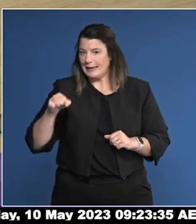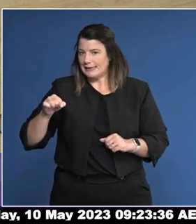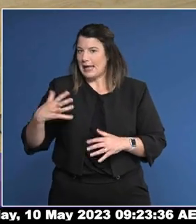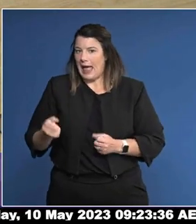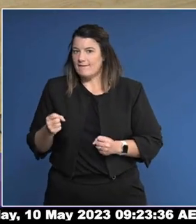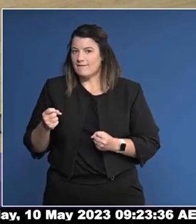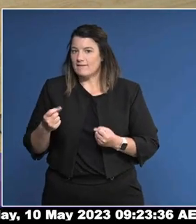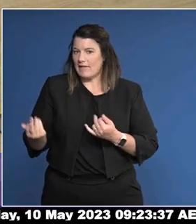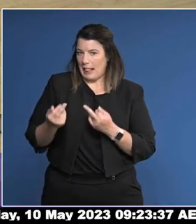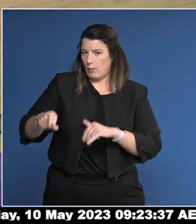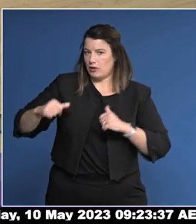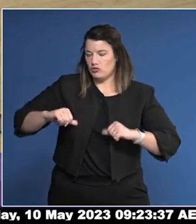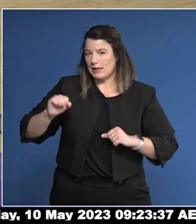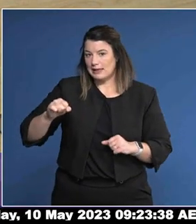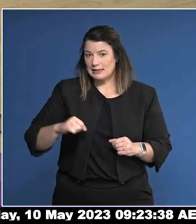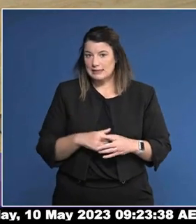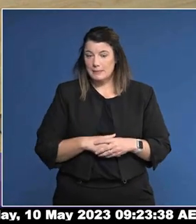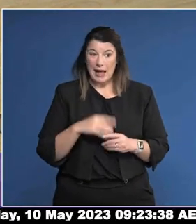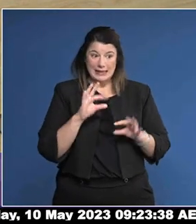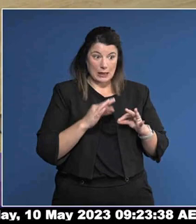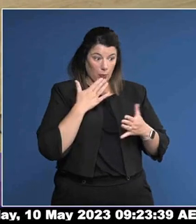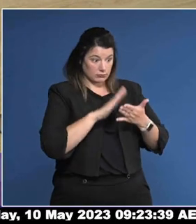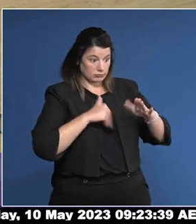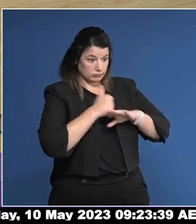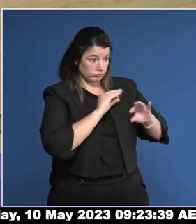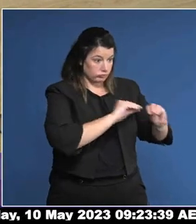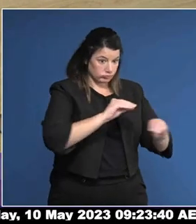Yes. MS EASTMAN: But you can't remember exactly when - No, but I could get that for you.